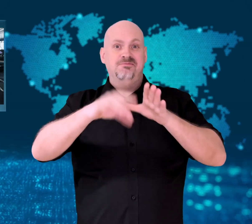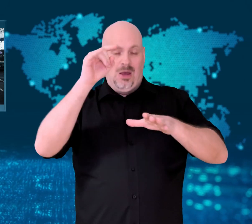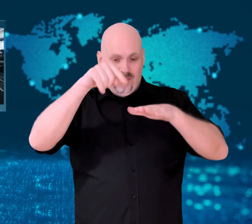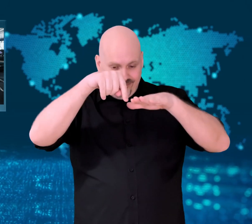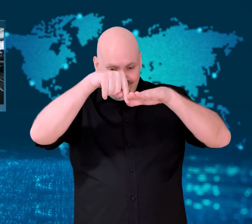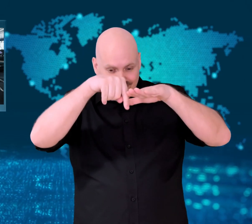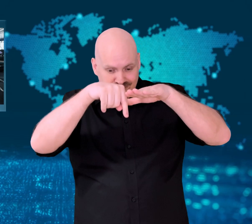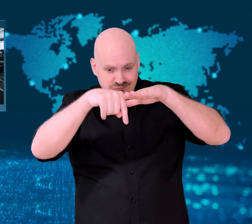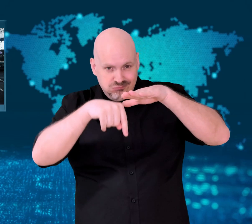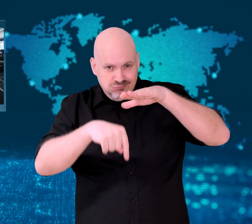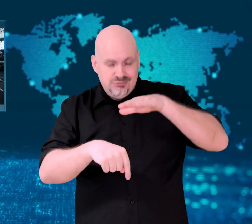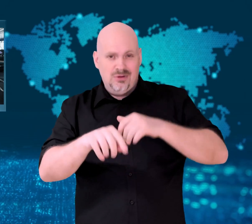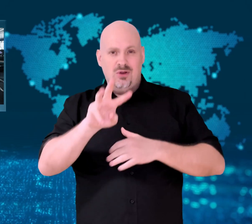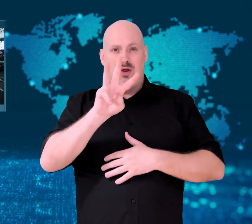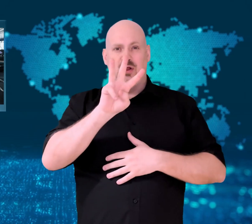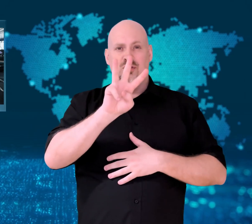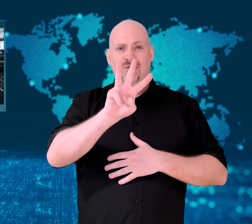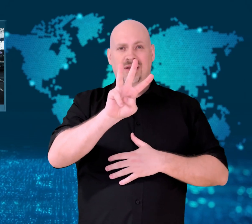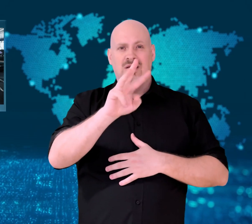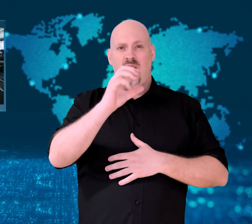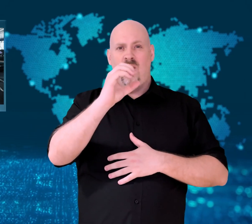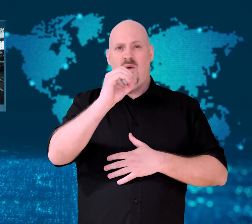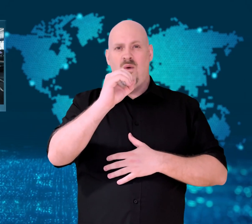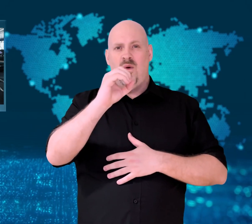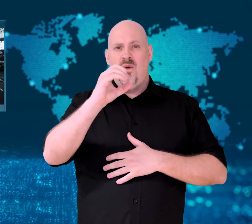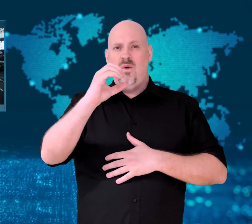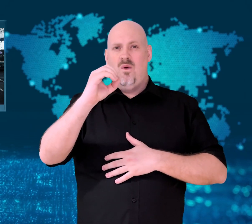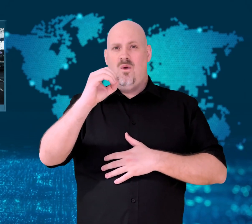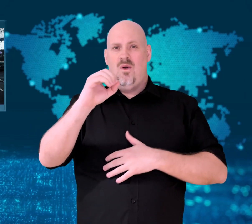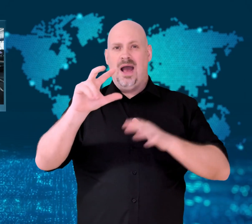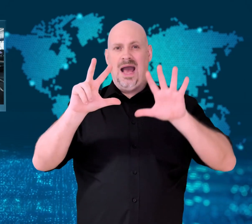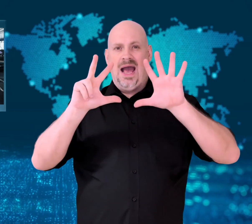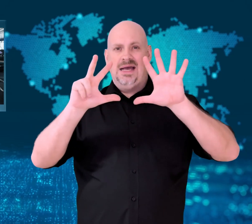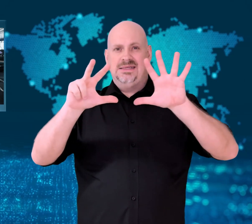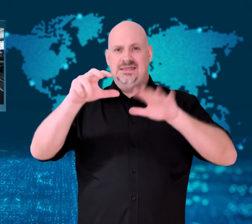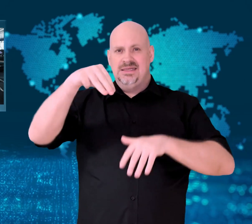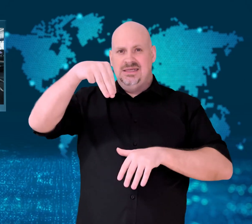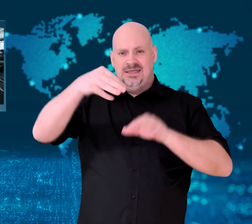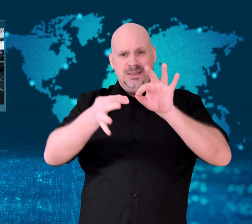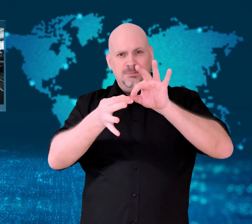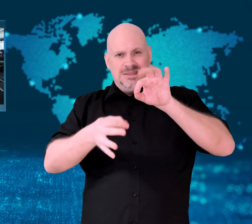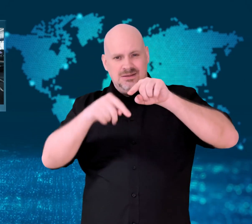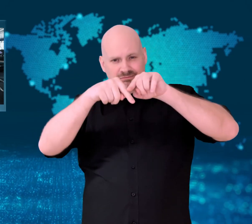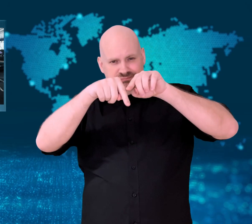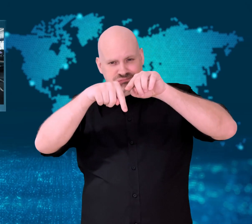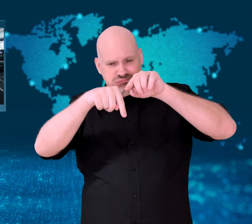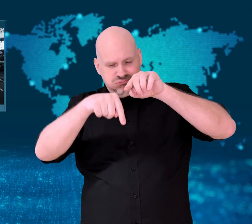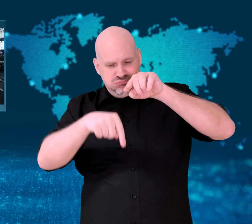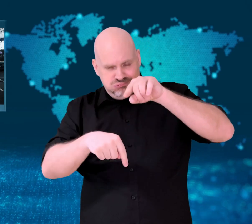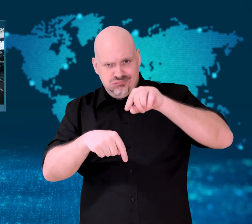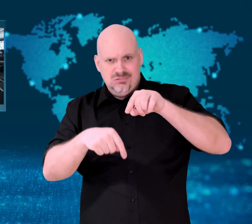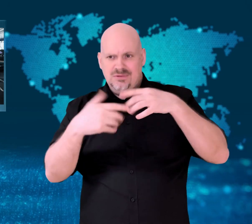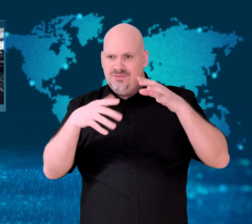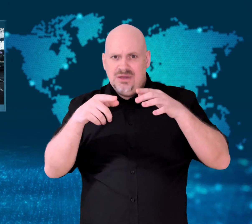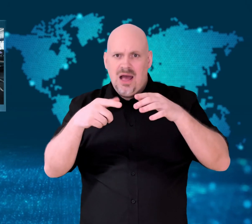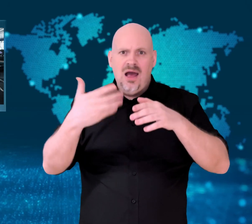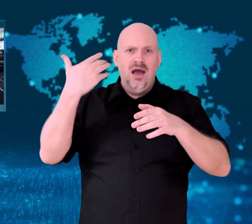about 4 miles south of where it had been reported in 1915.